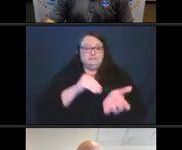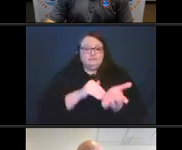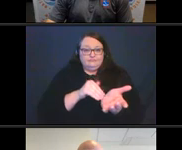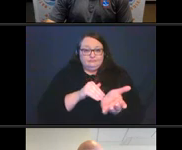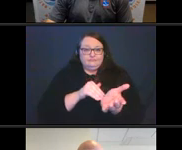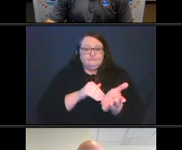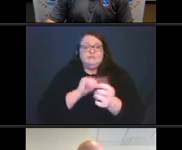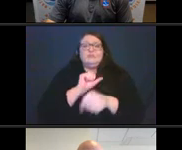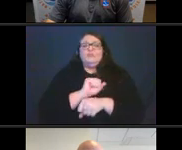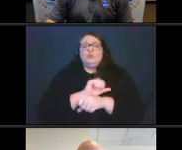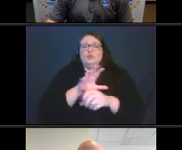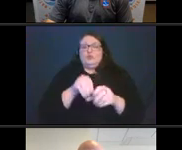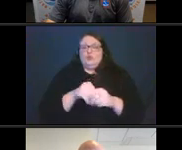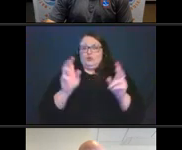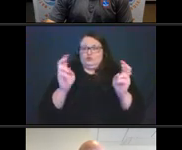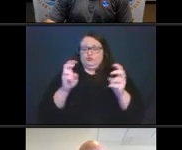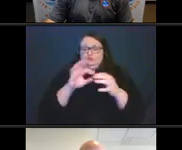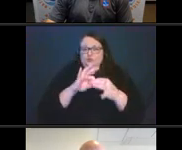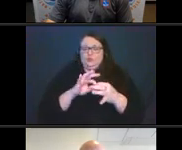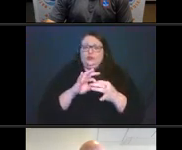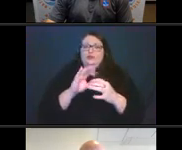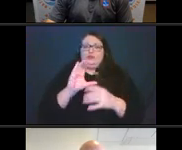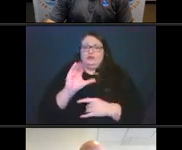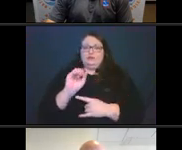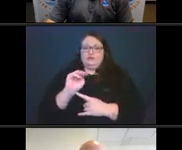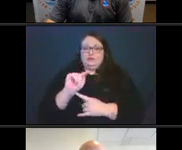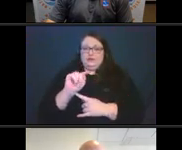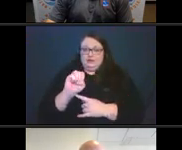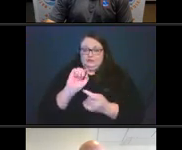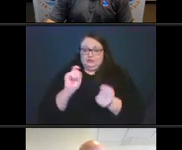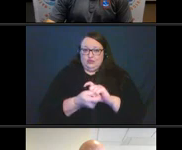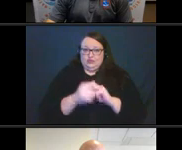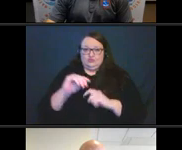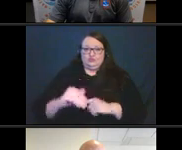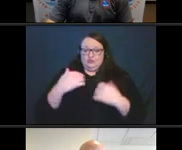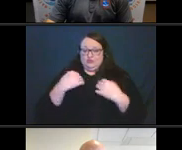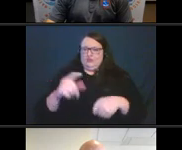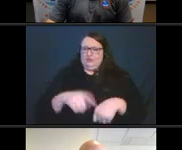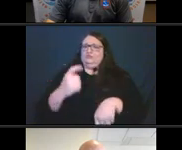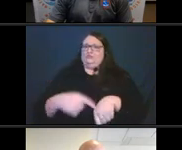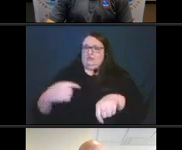climate and child health for a long time now. And, one of the key missing pieces,